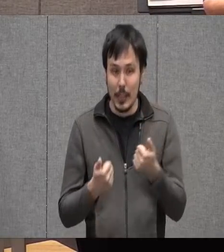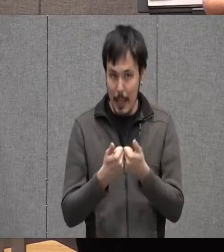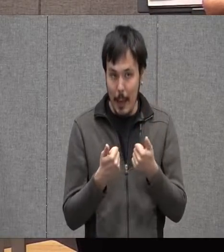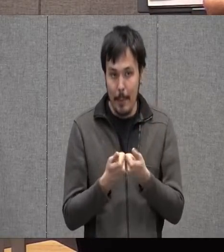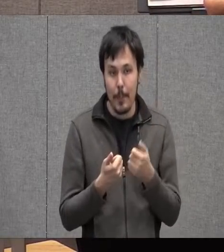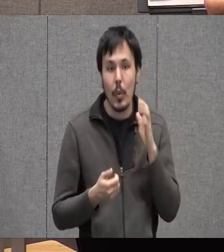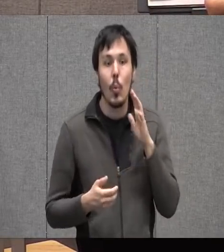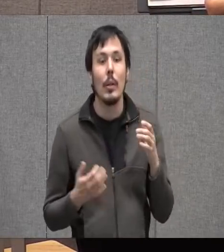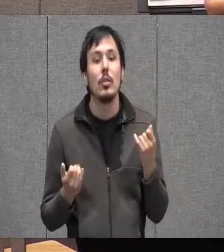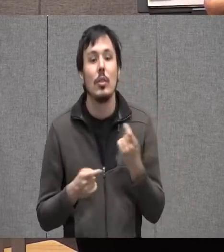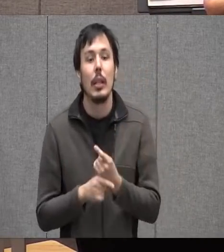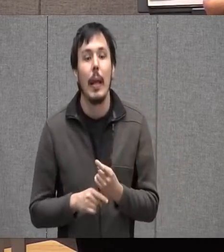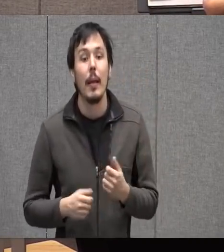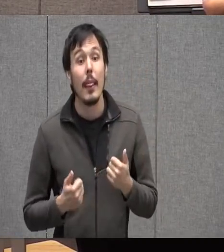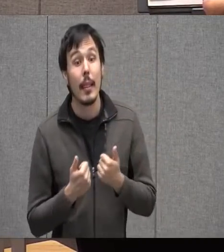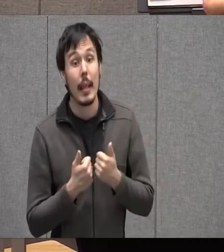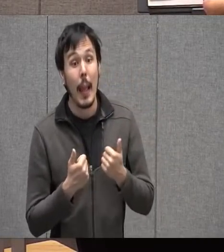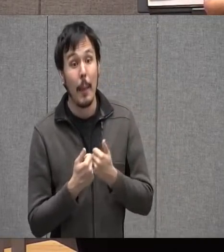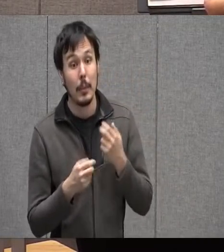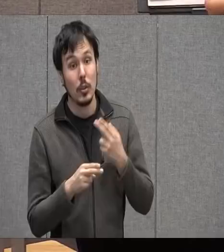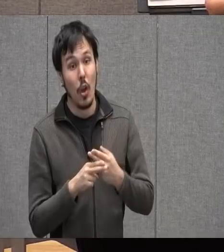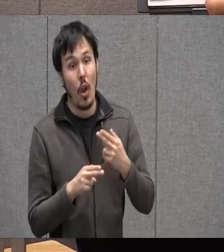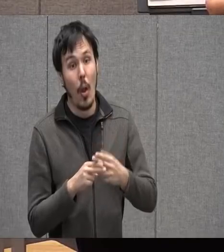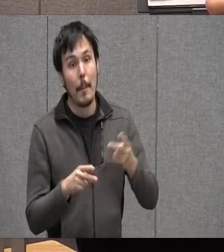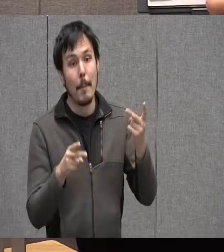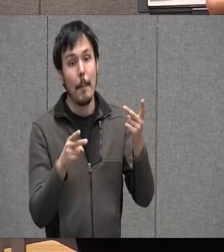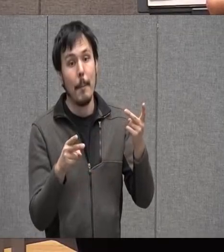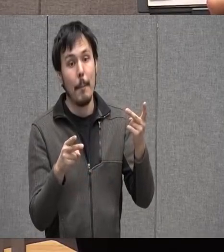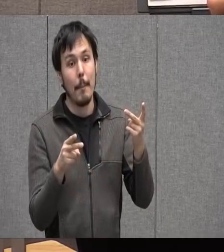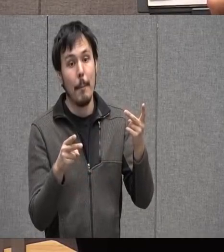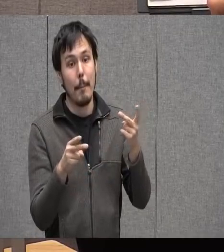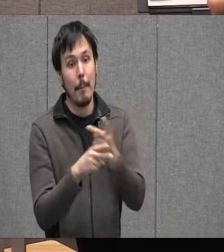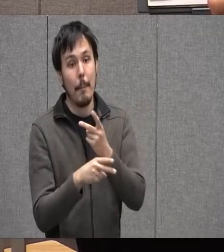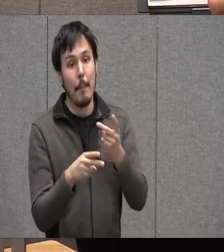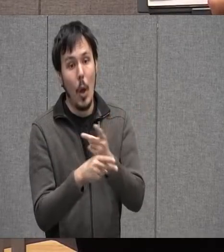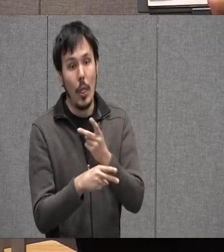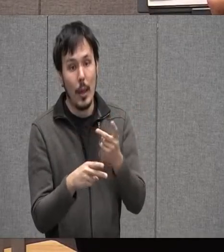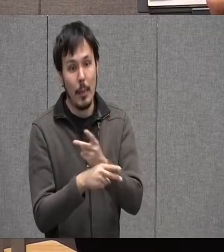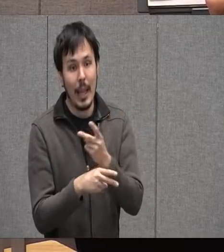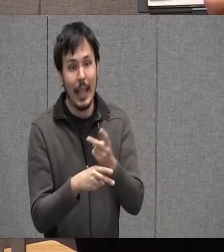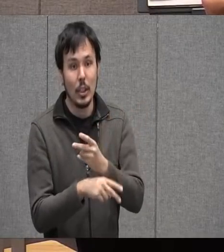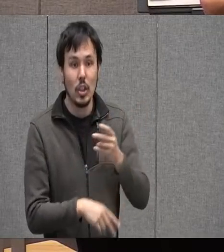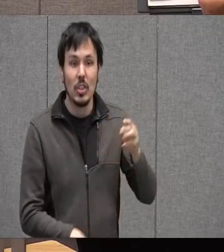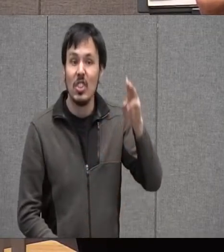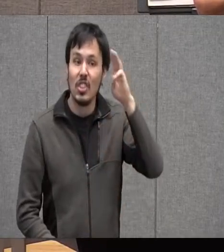The game that we're going to be playing is called multiplication salute.